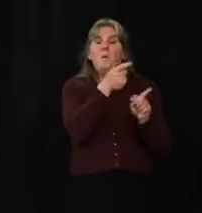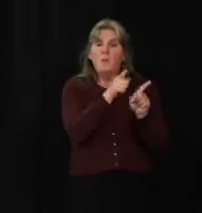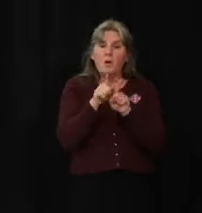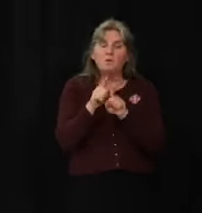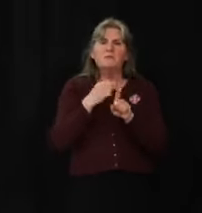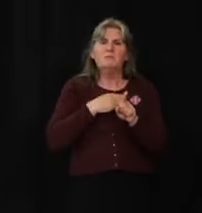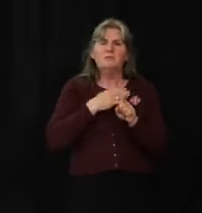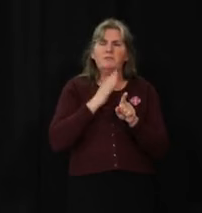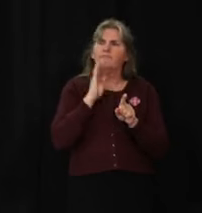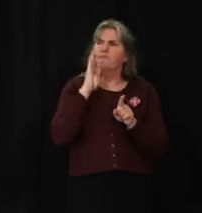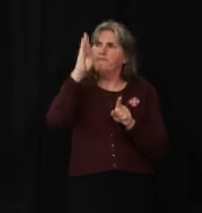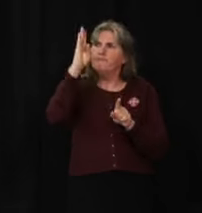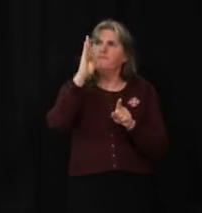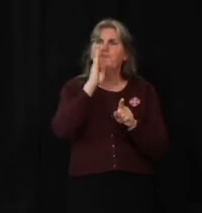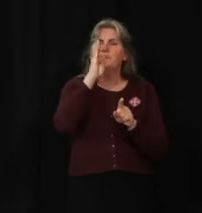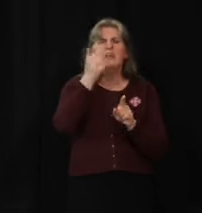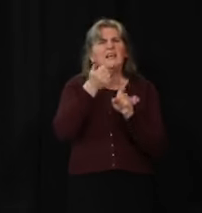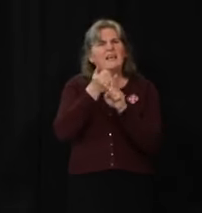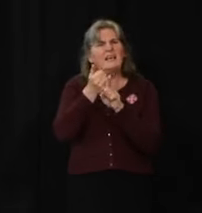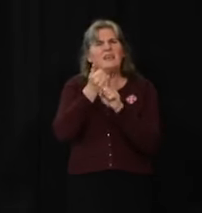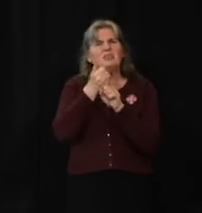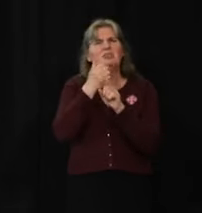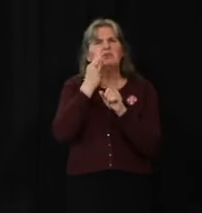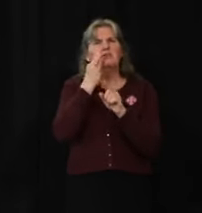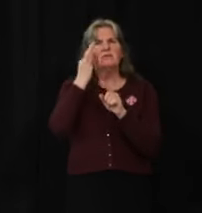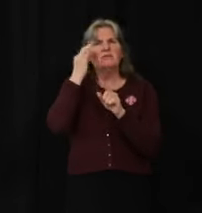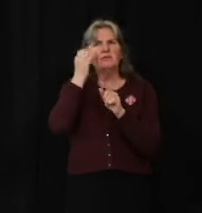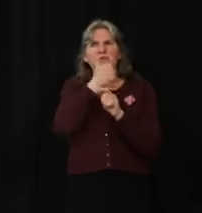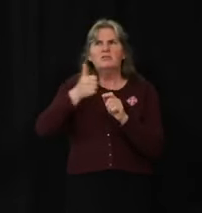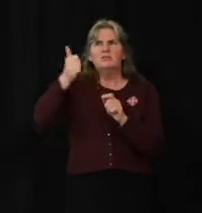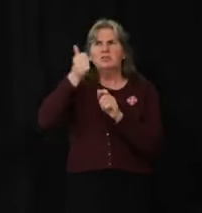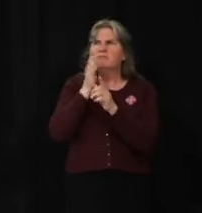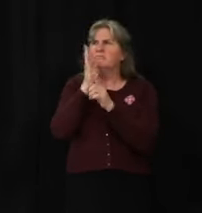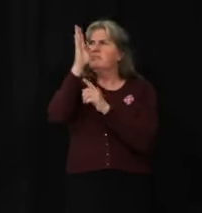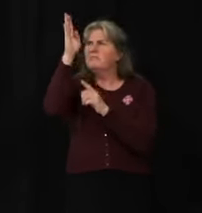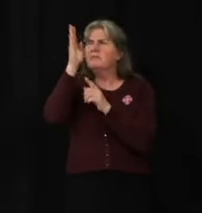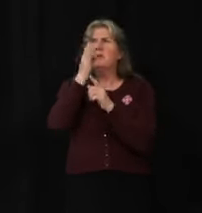backwards. It is really, its not that we